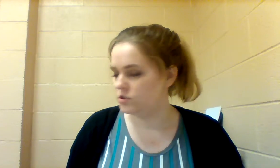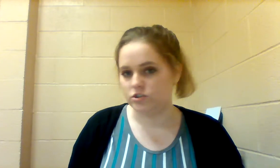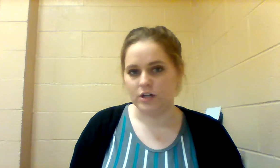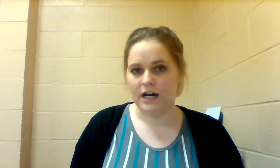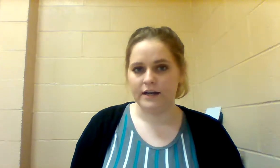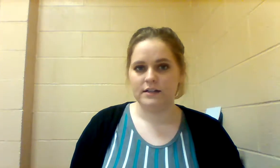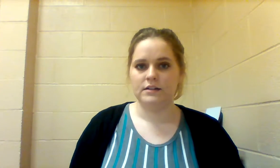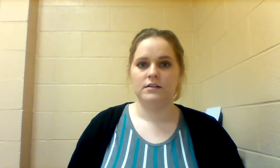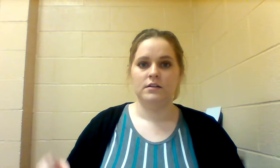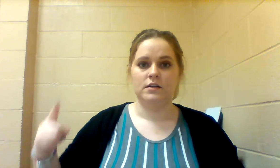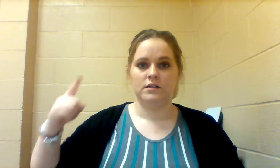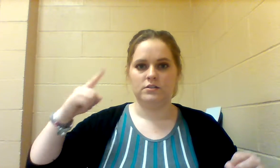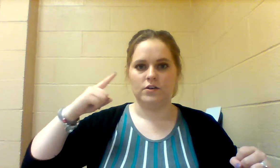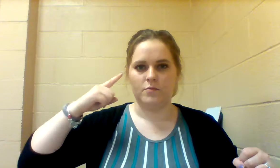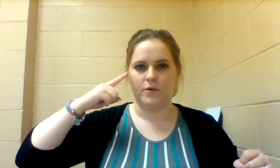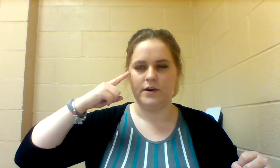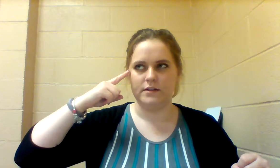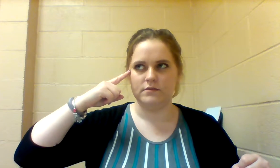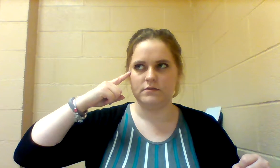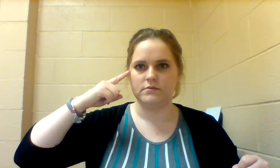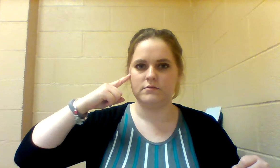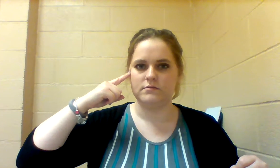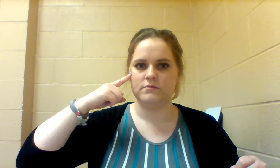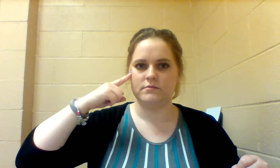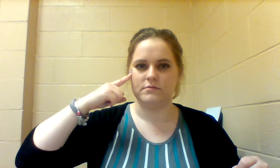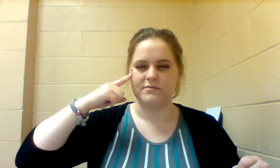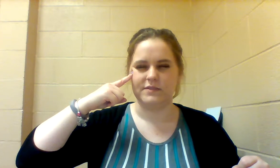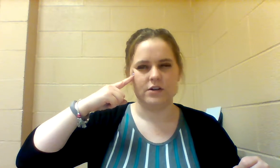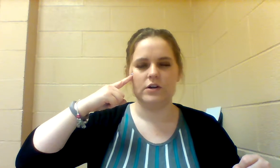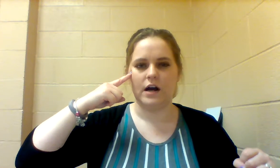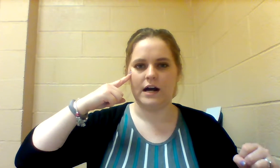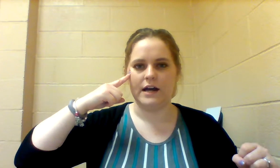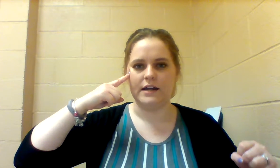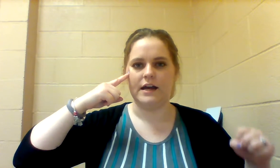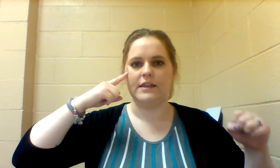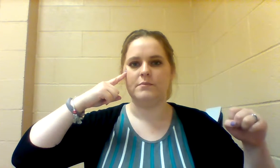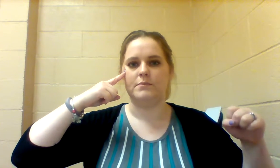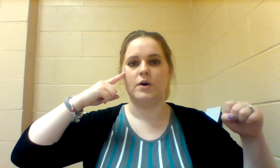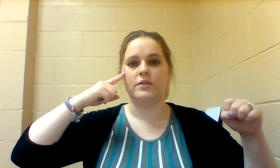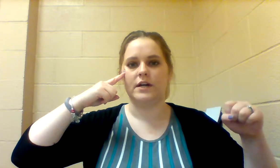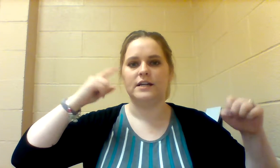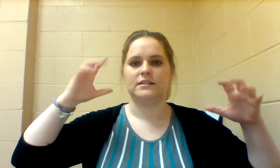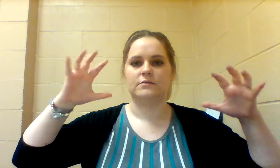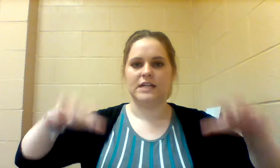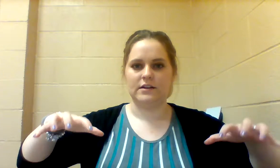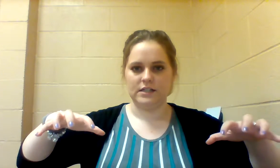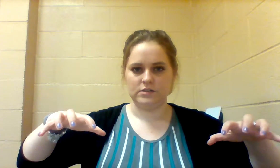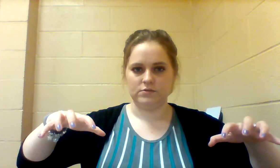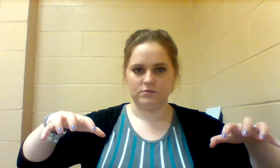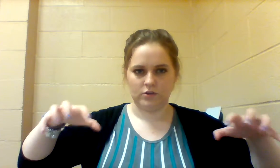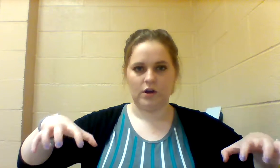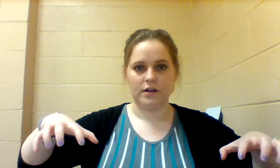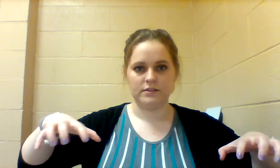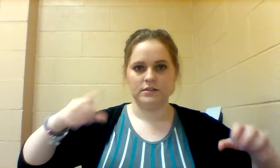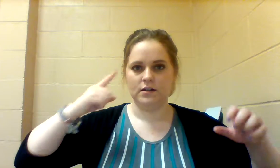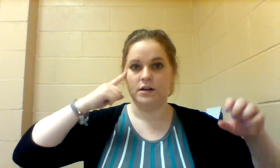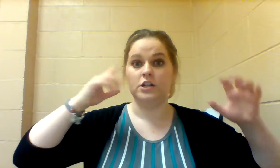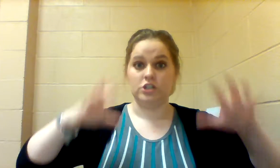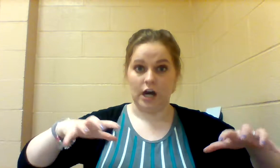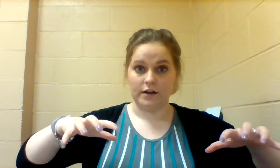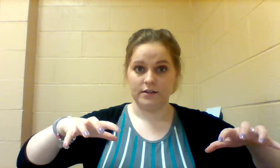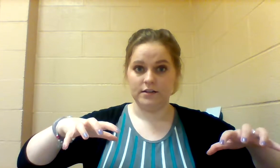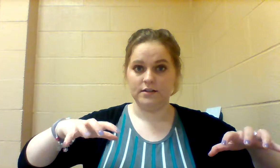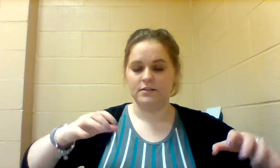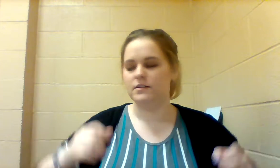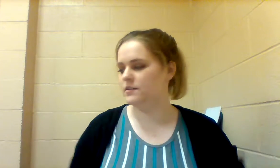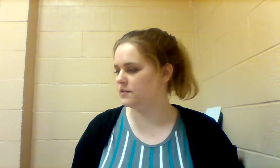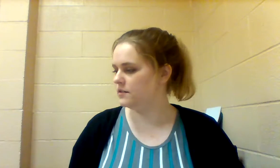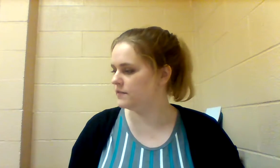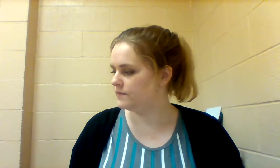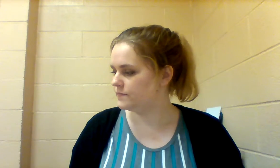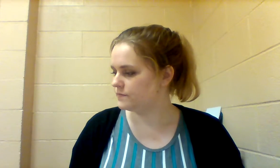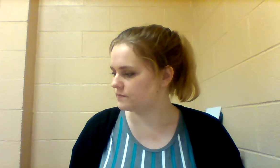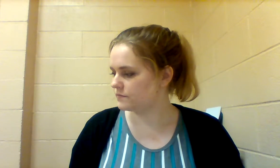SHOCK so you point near your eye and then both your hands come down into claws SHOCK